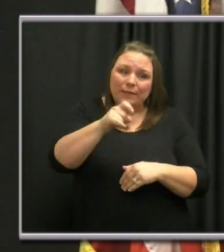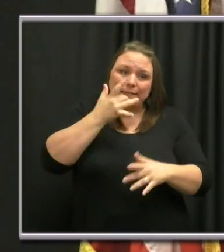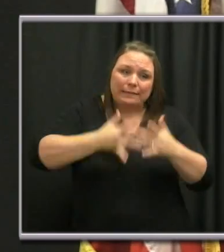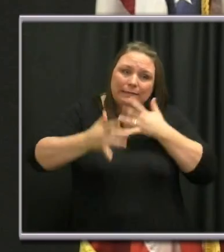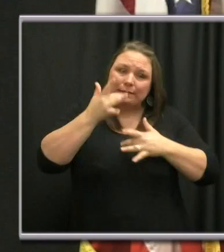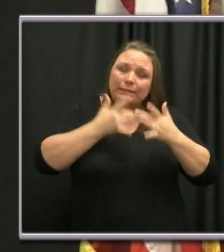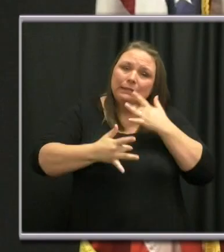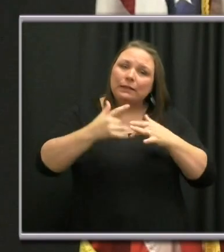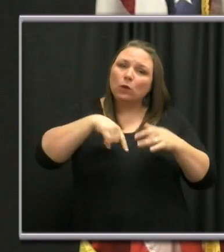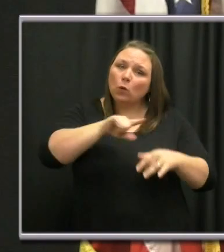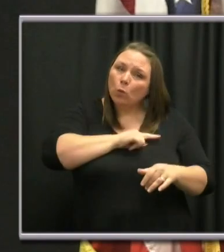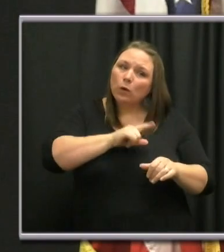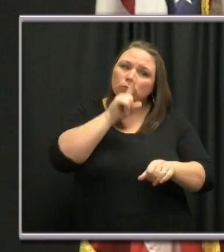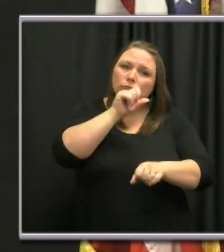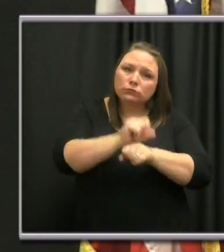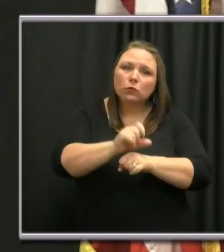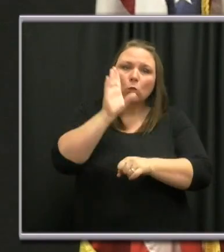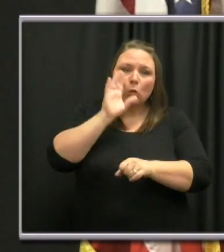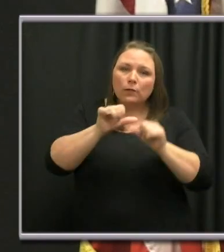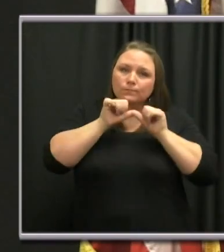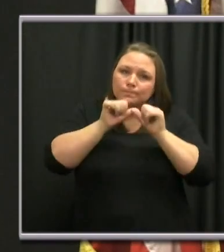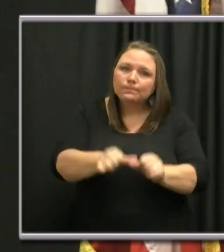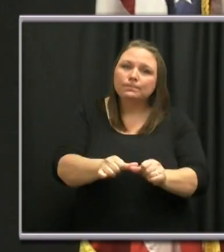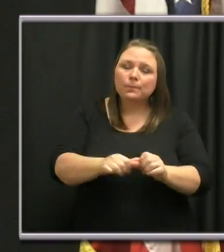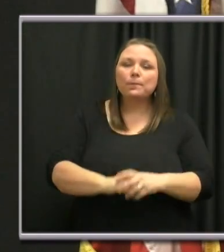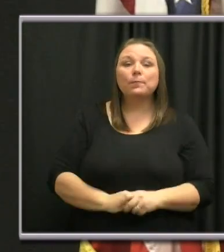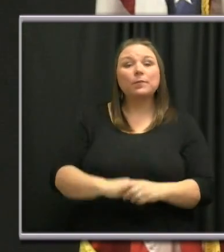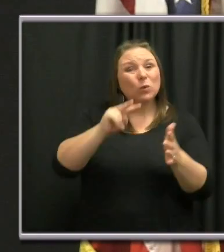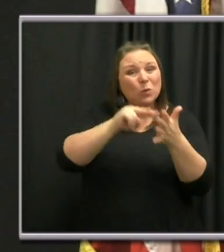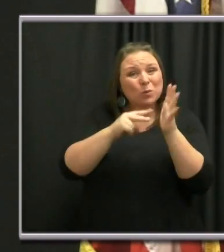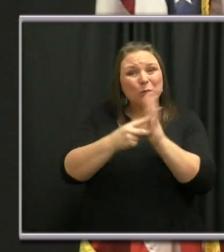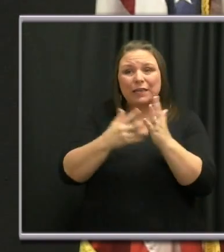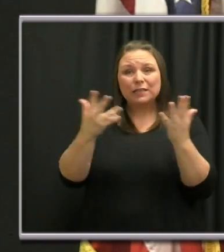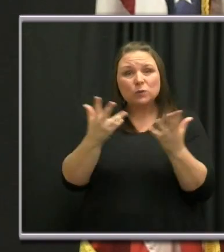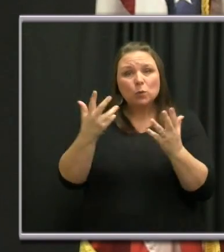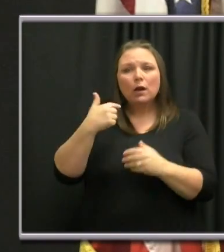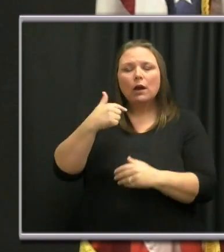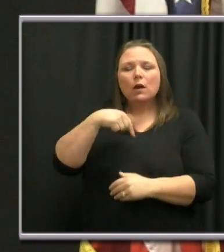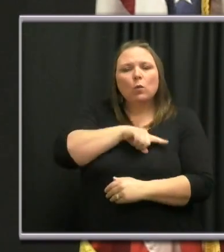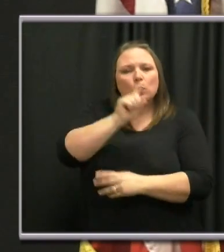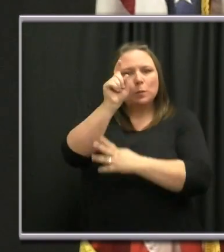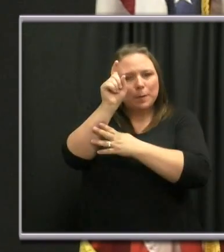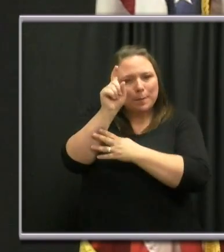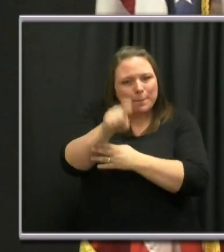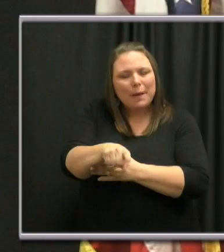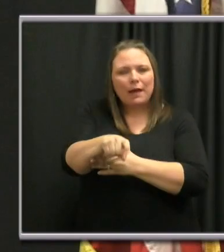DESPERATE TIMES CALL FOR